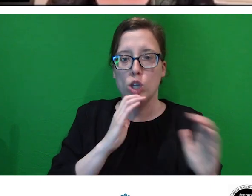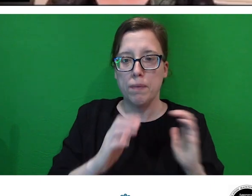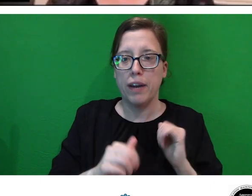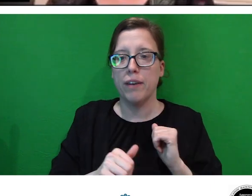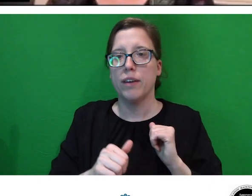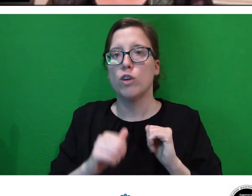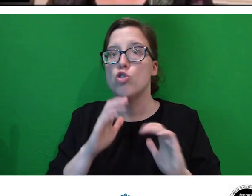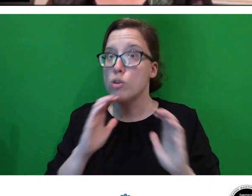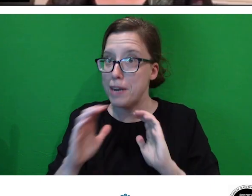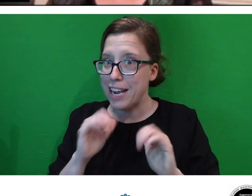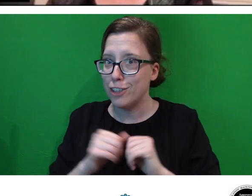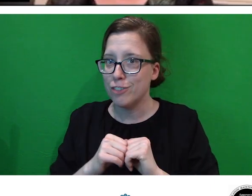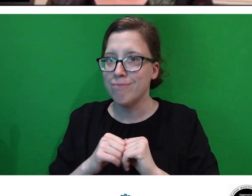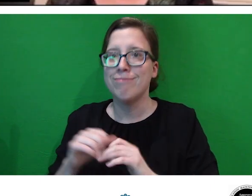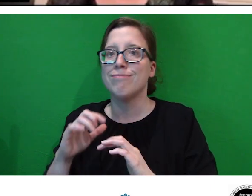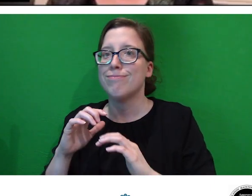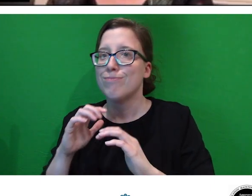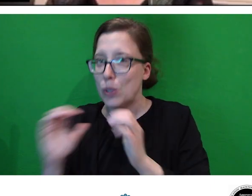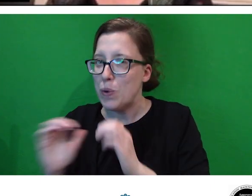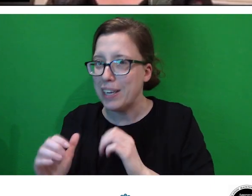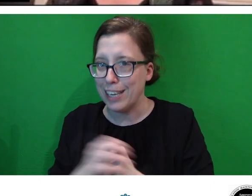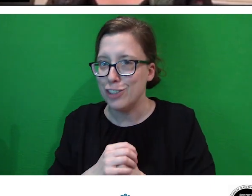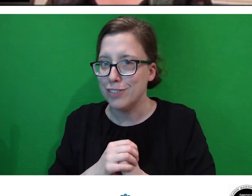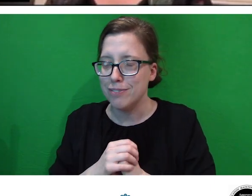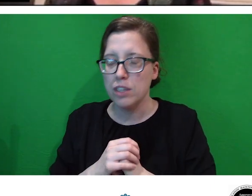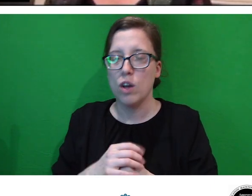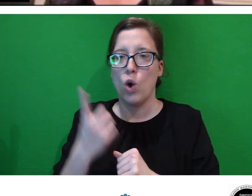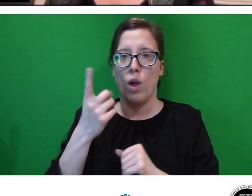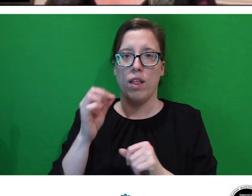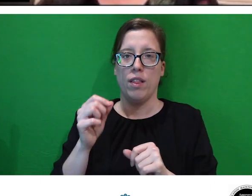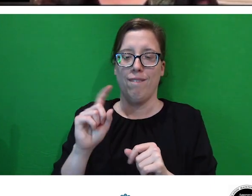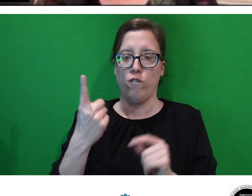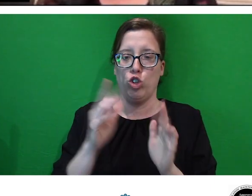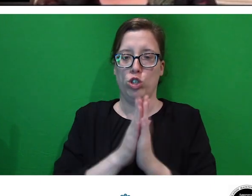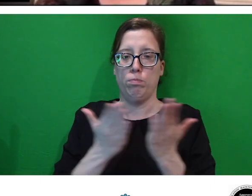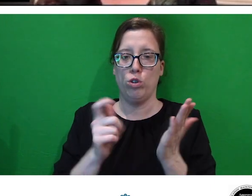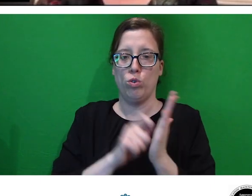of kids who experience deafblindness, it's not uncommon for families to say